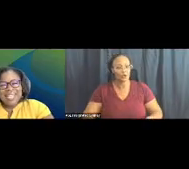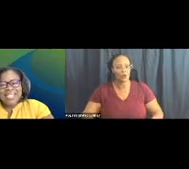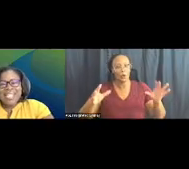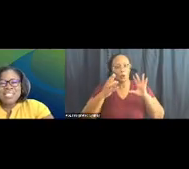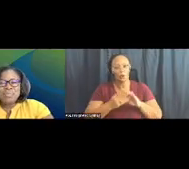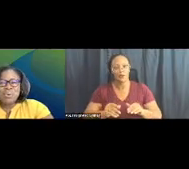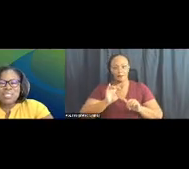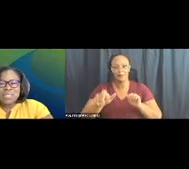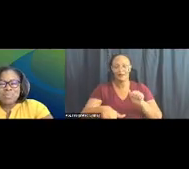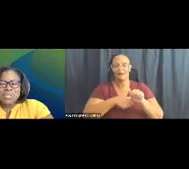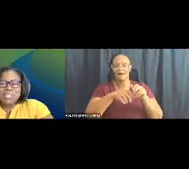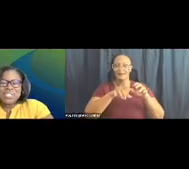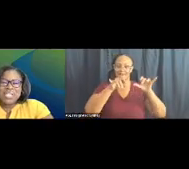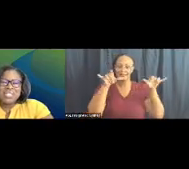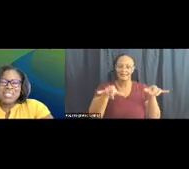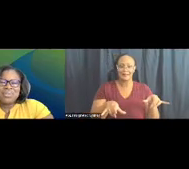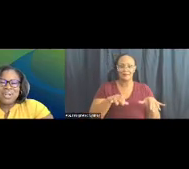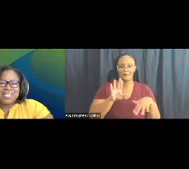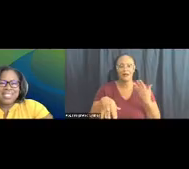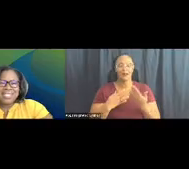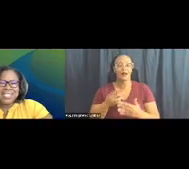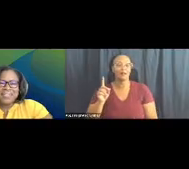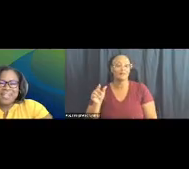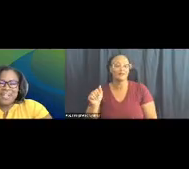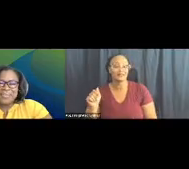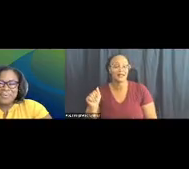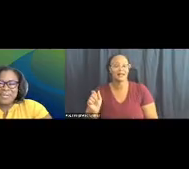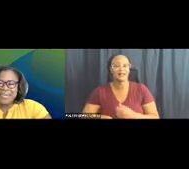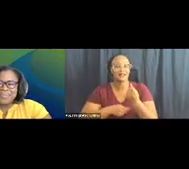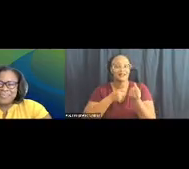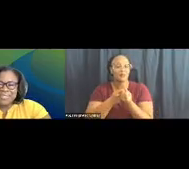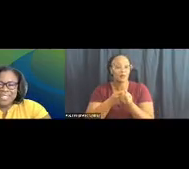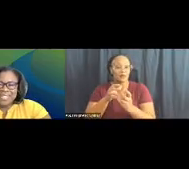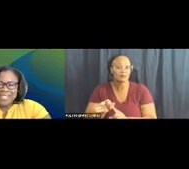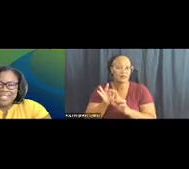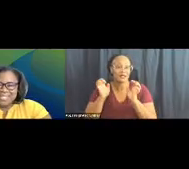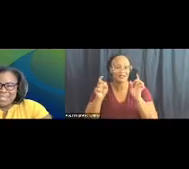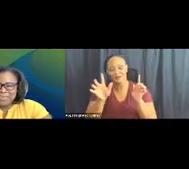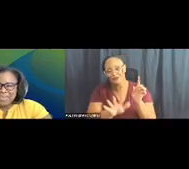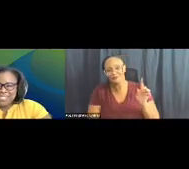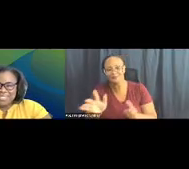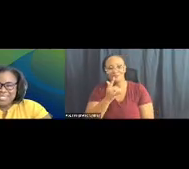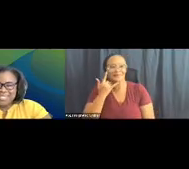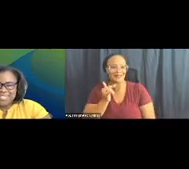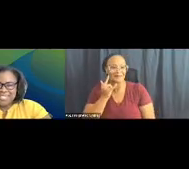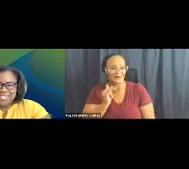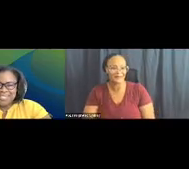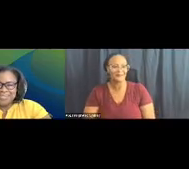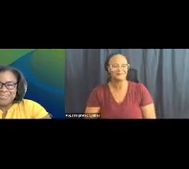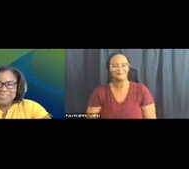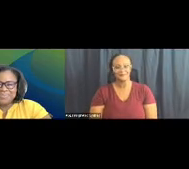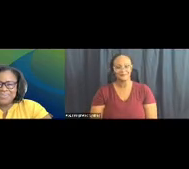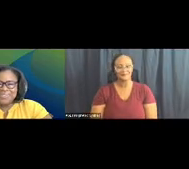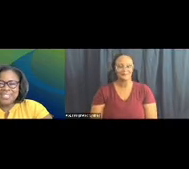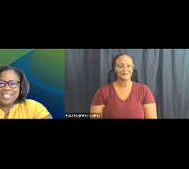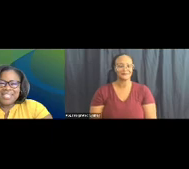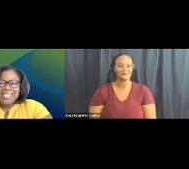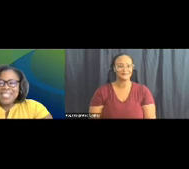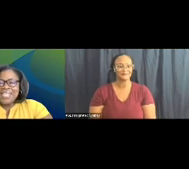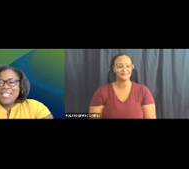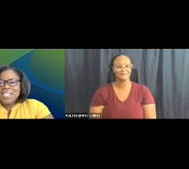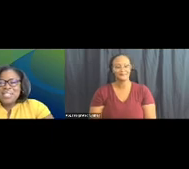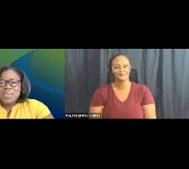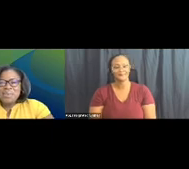the data that supports special education across the state of California. Next slide, please.